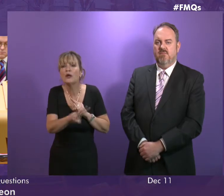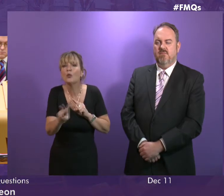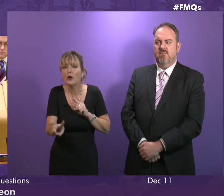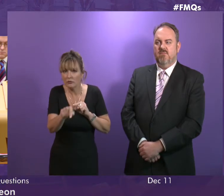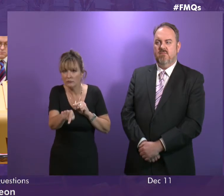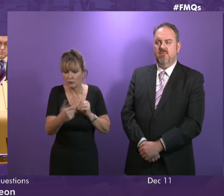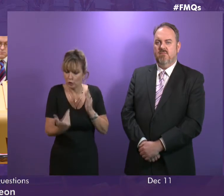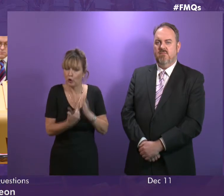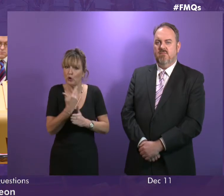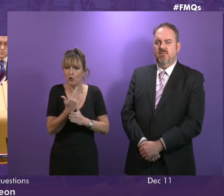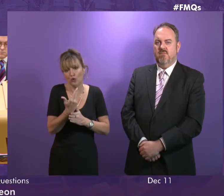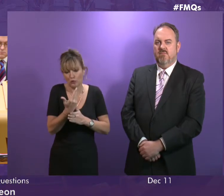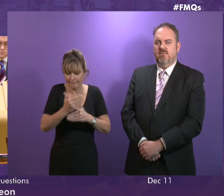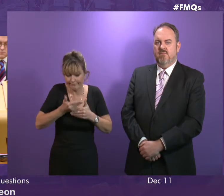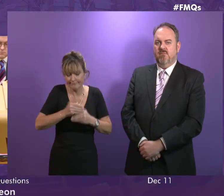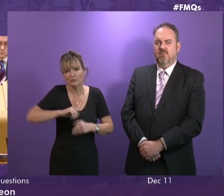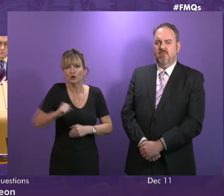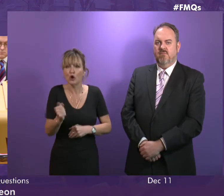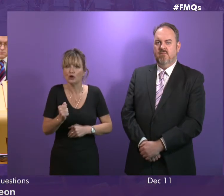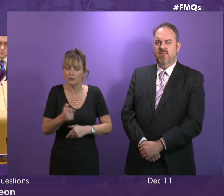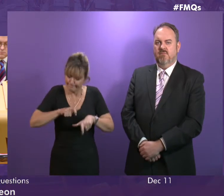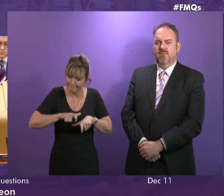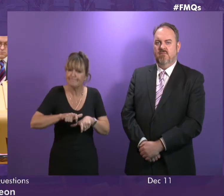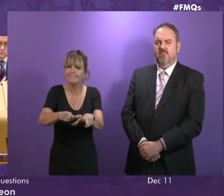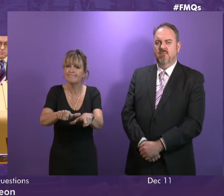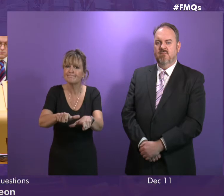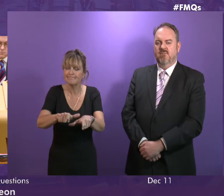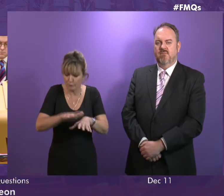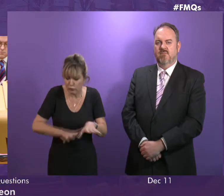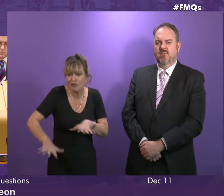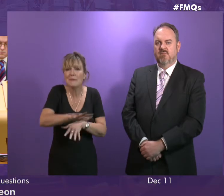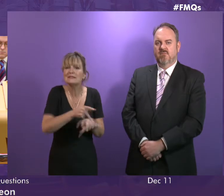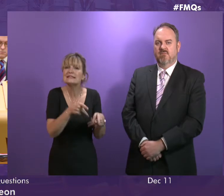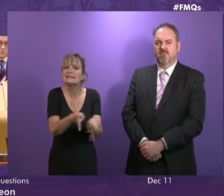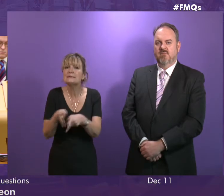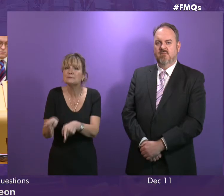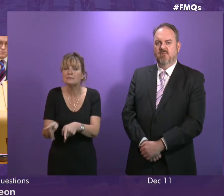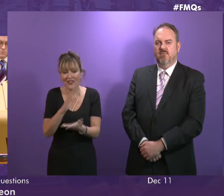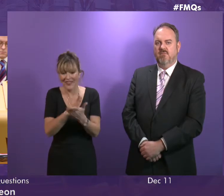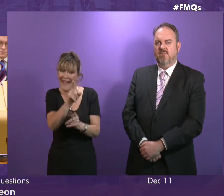groundbreaking new GP premises sustainability loan scheme, which is aimed at securing general